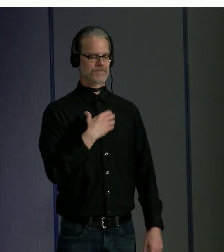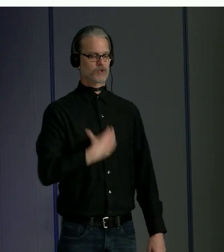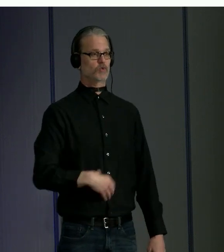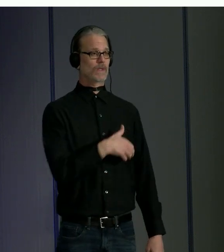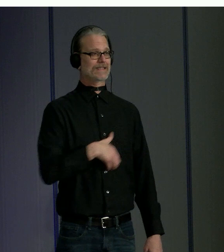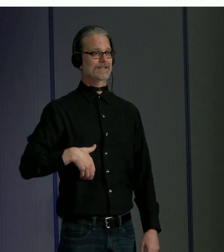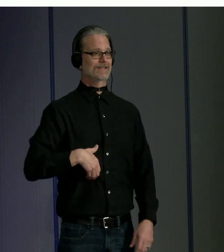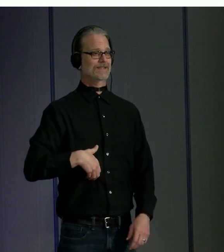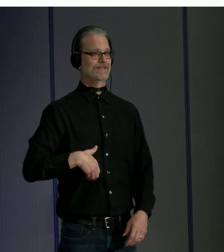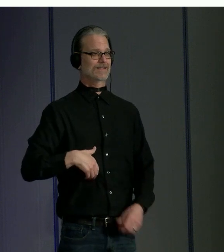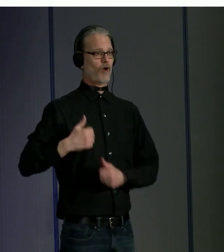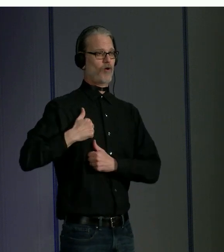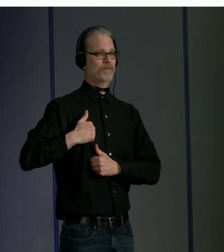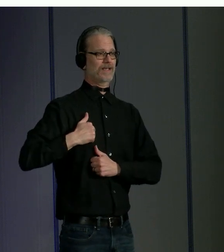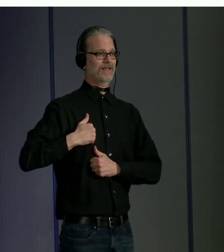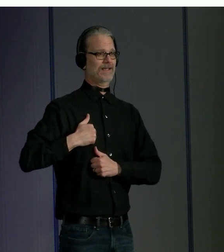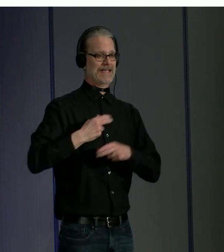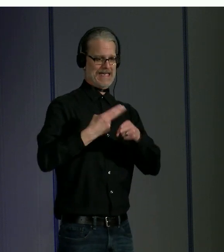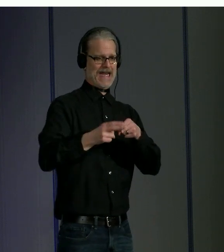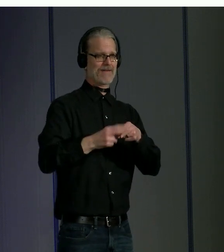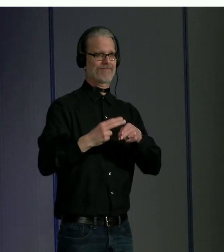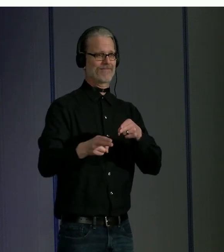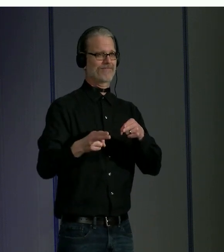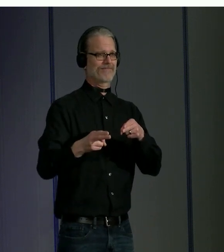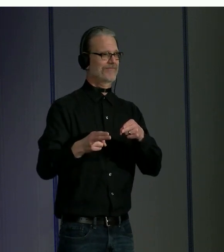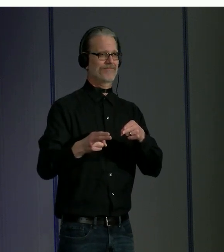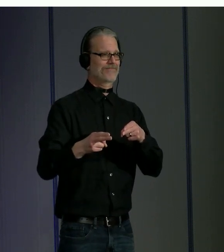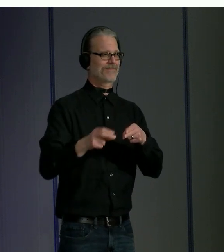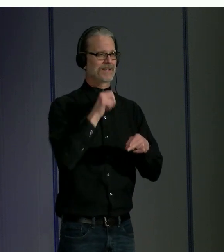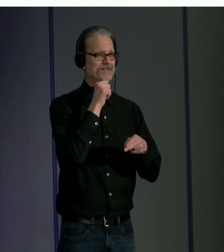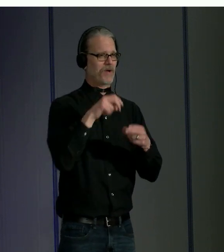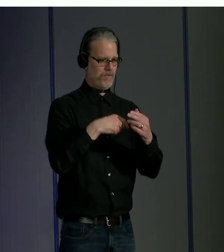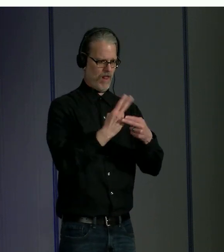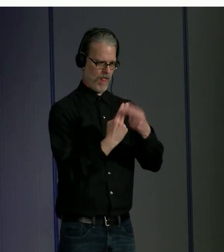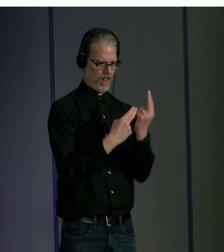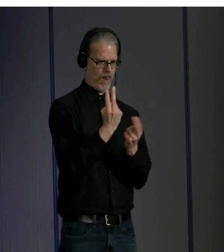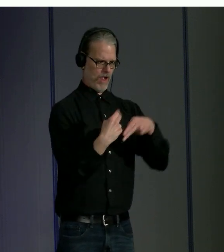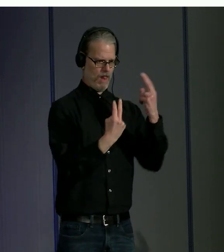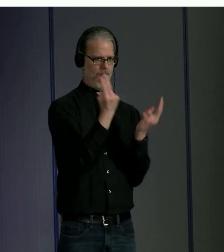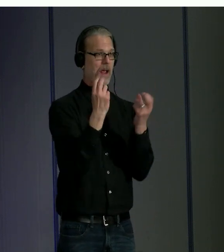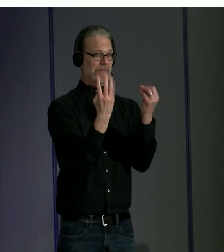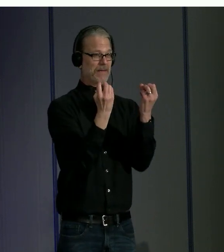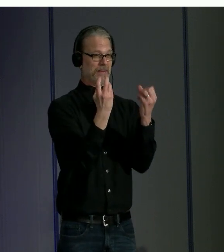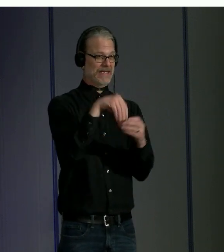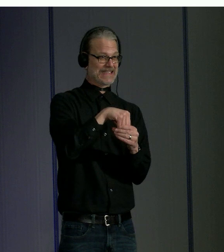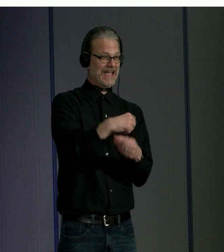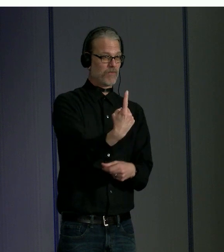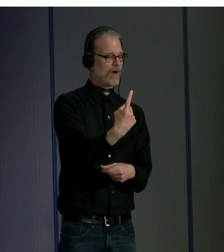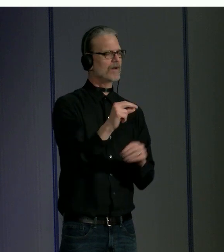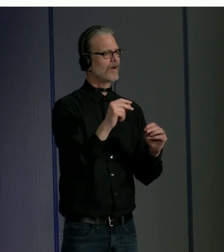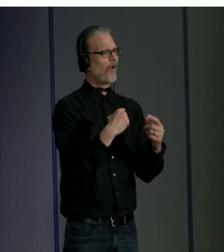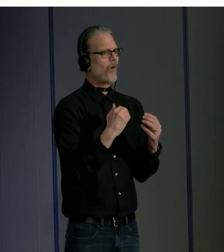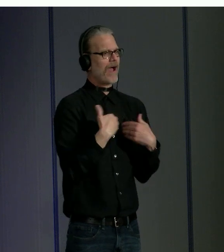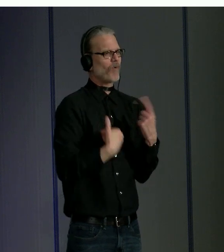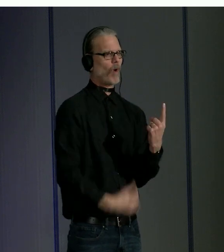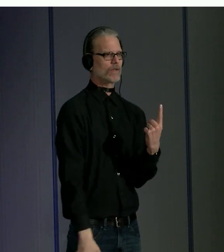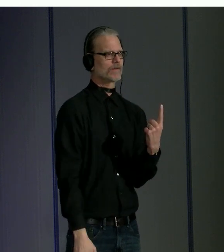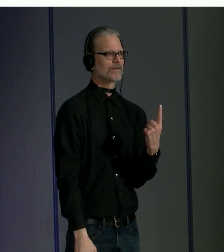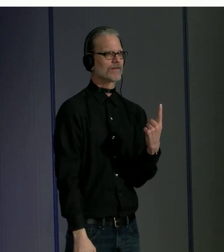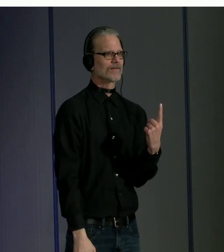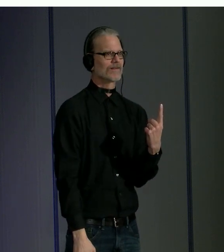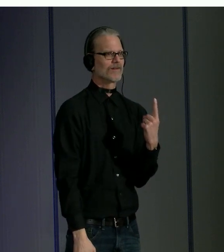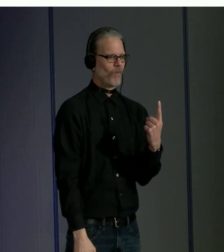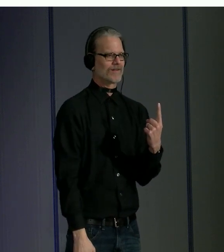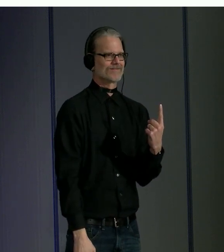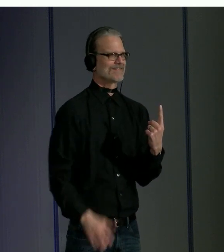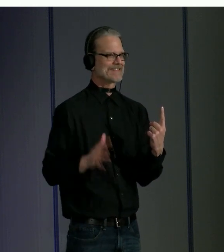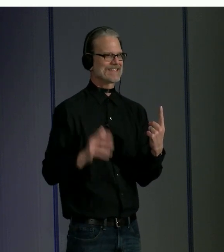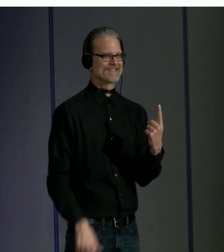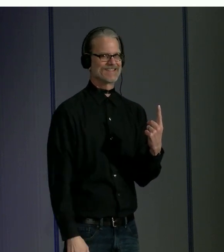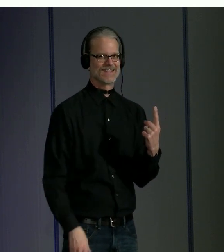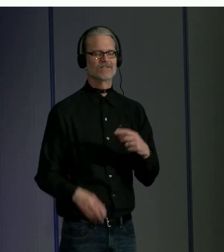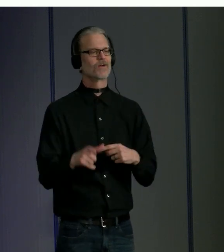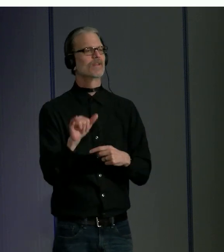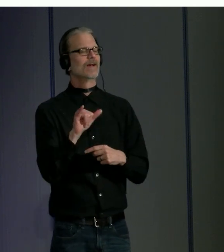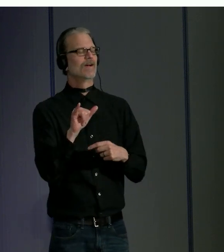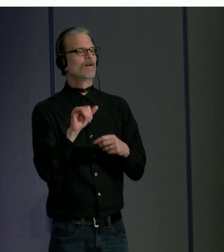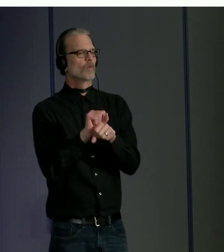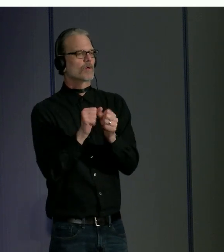I'm curious, we do a lot of development in cross-platform framework flutter and .net,